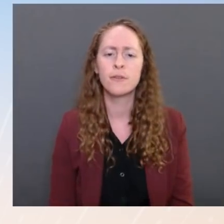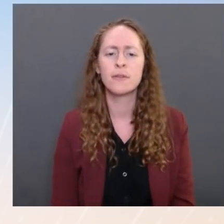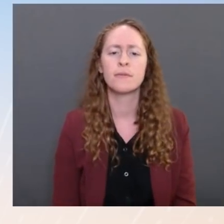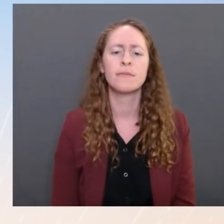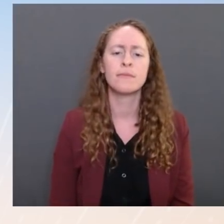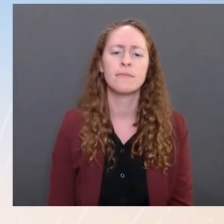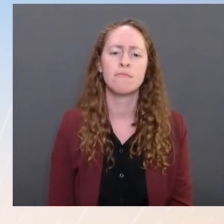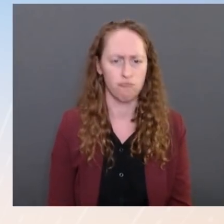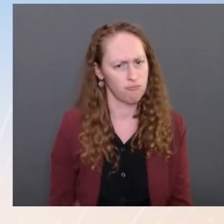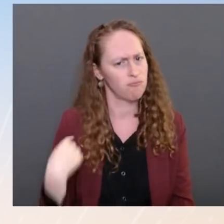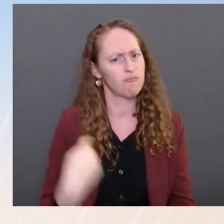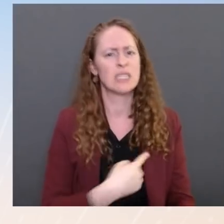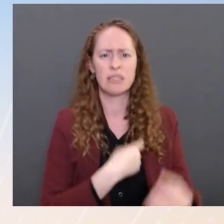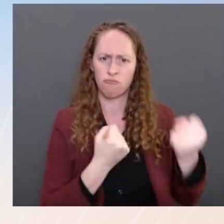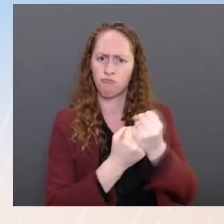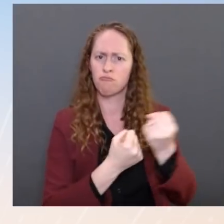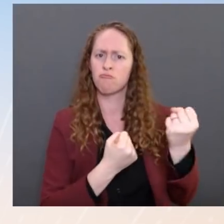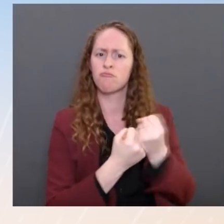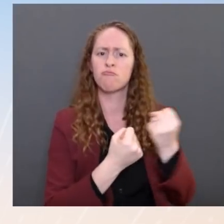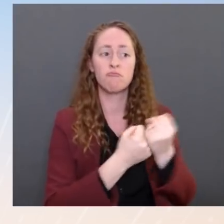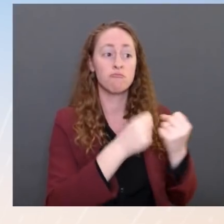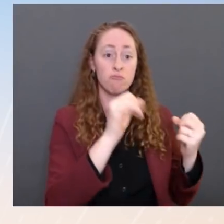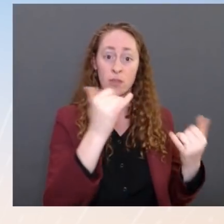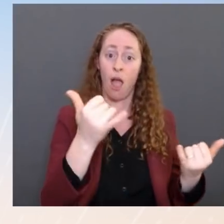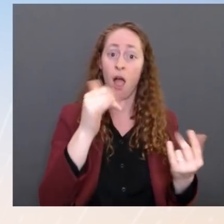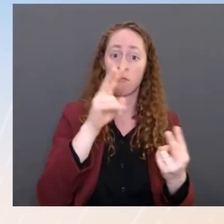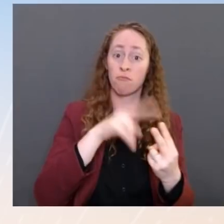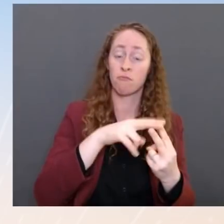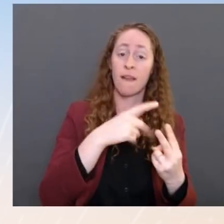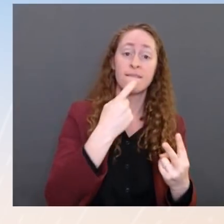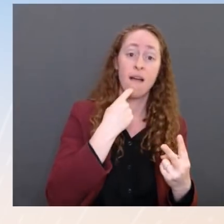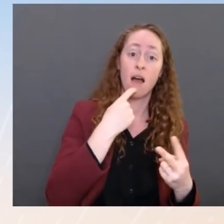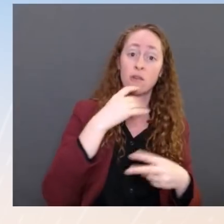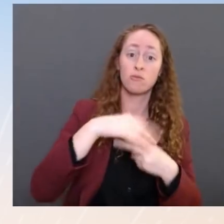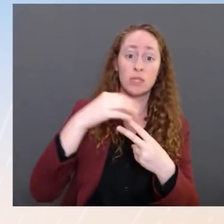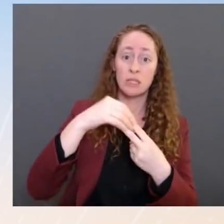We, of course, will respect whatever decision they make. Both Finland and Sweden are close